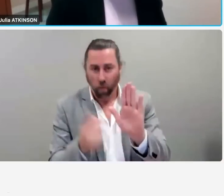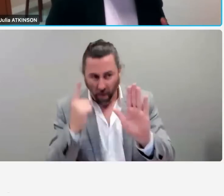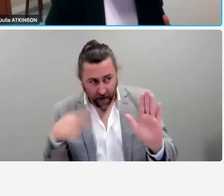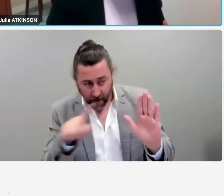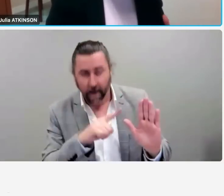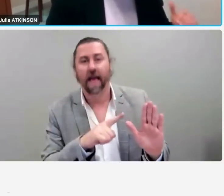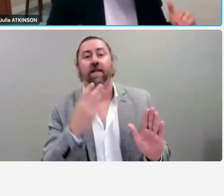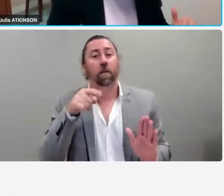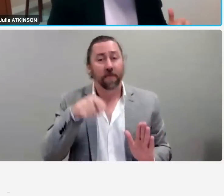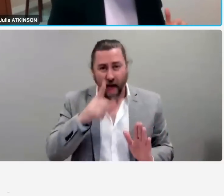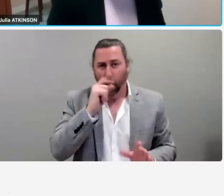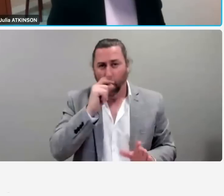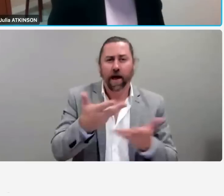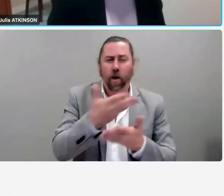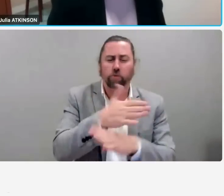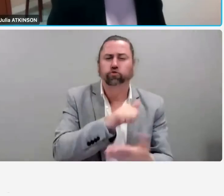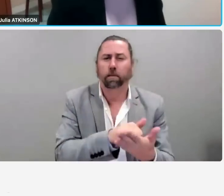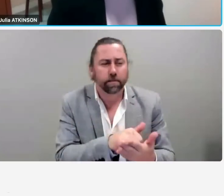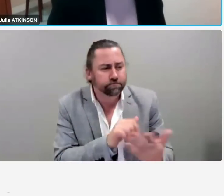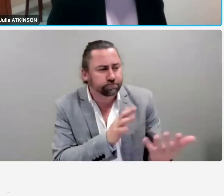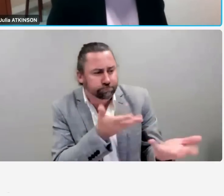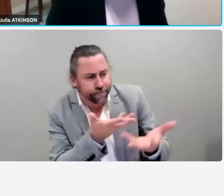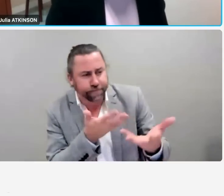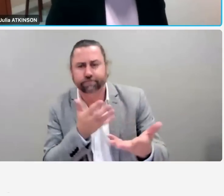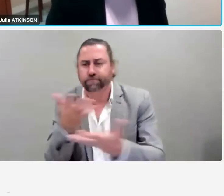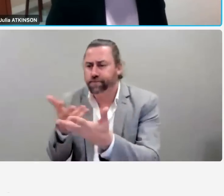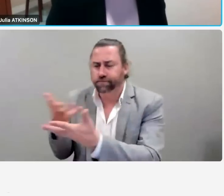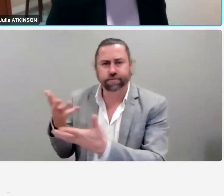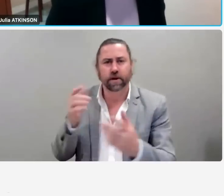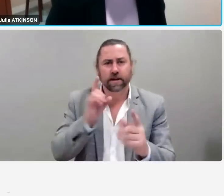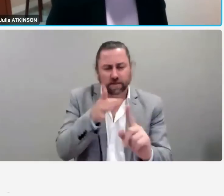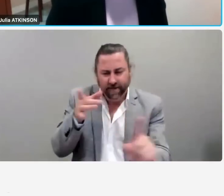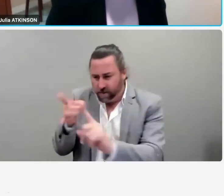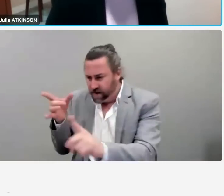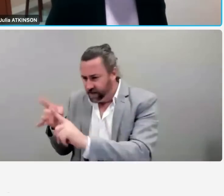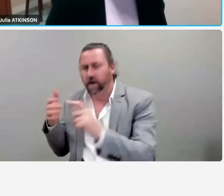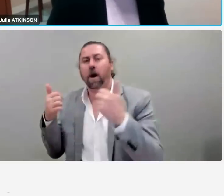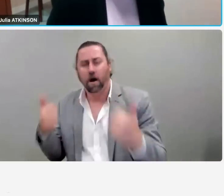issues that are surfaced through that consultation. Then in December the plan would be to have another